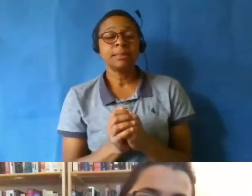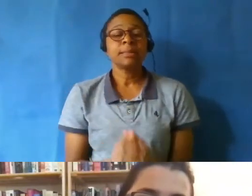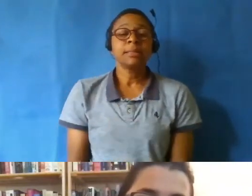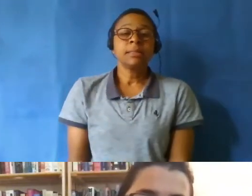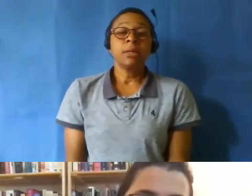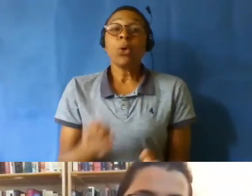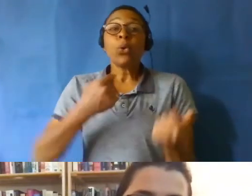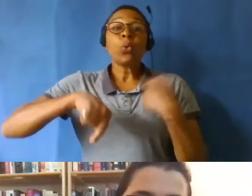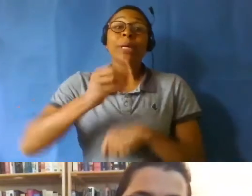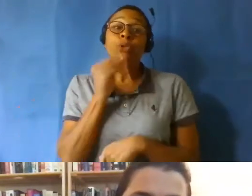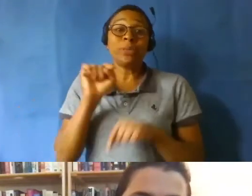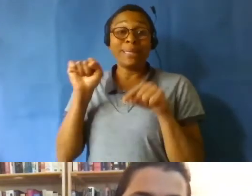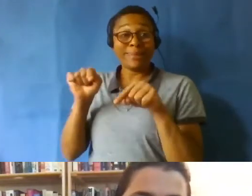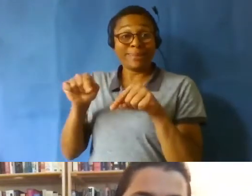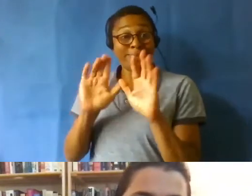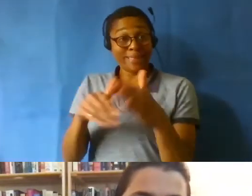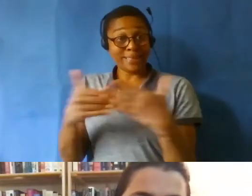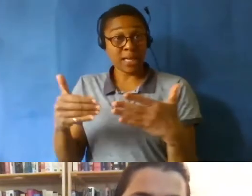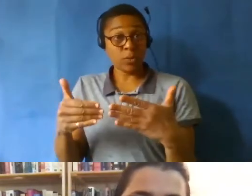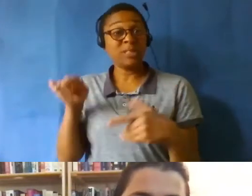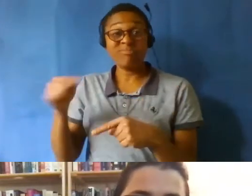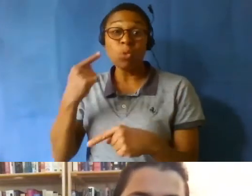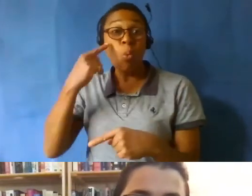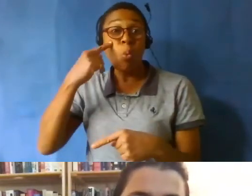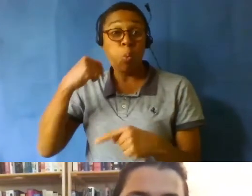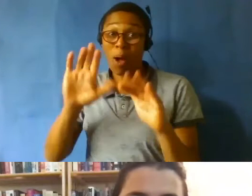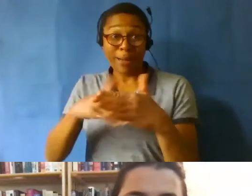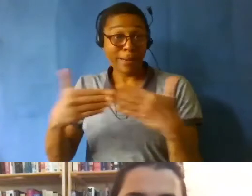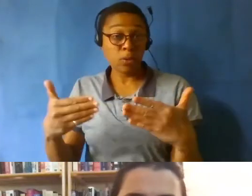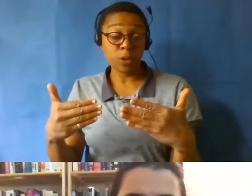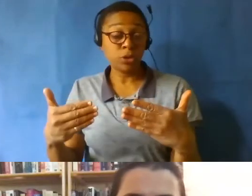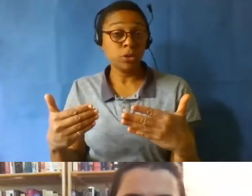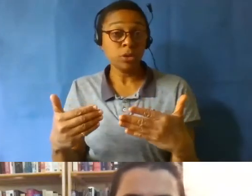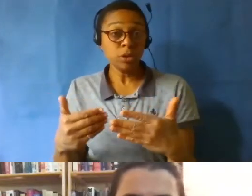language that is a white language I mean that, that is you know situated in